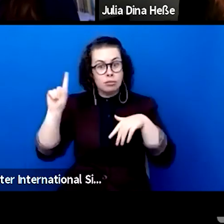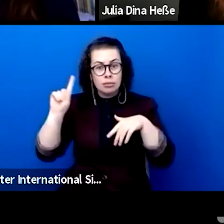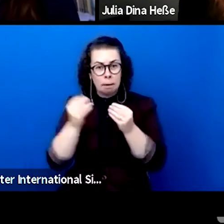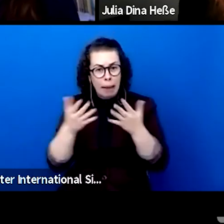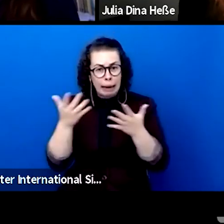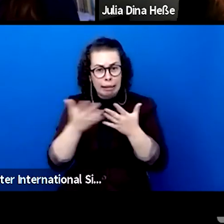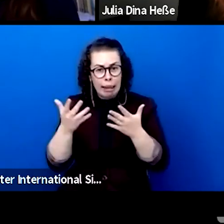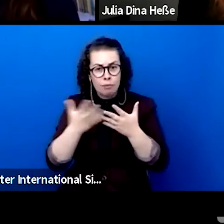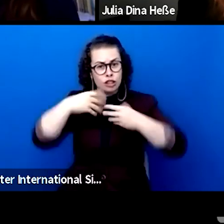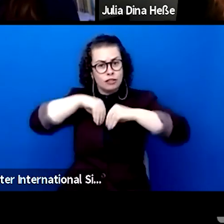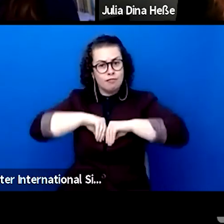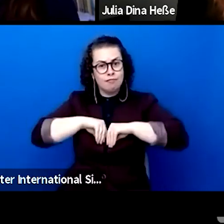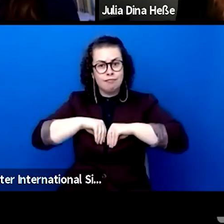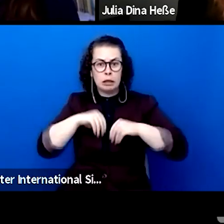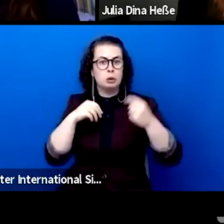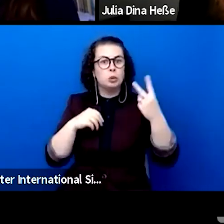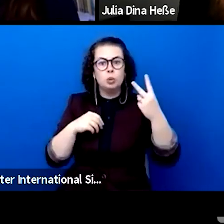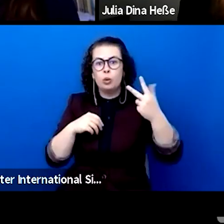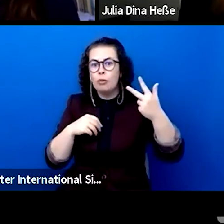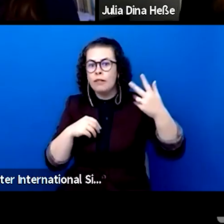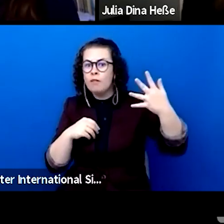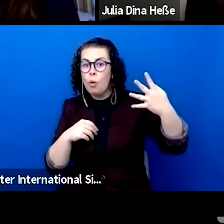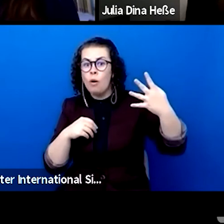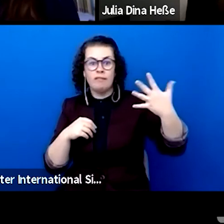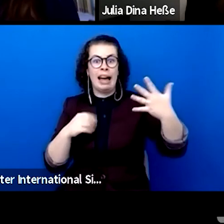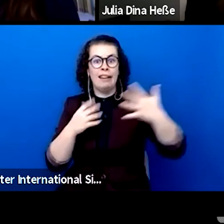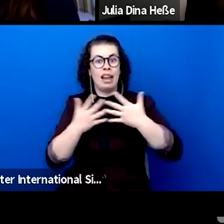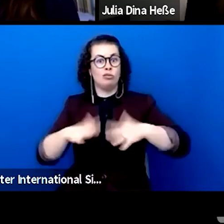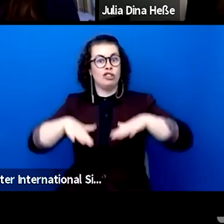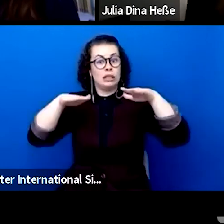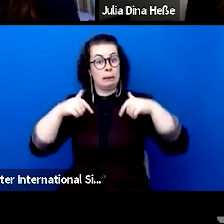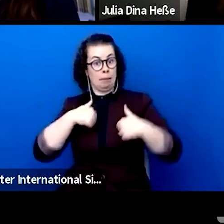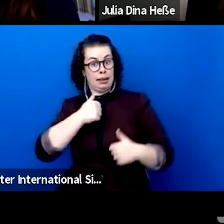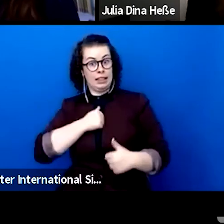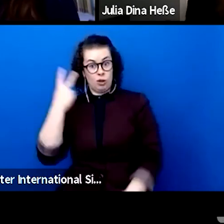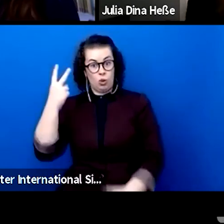and I have a lot of friends as well who, I mean children are used to hearing a lot of different